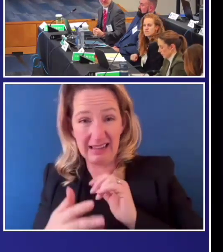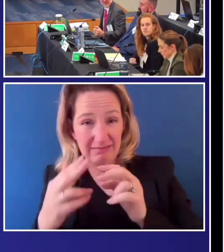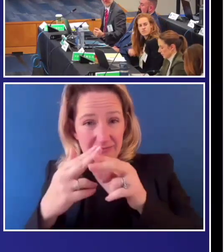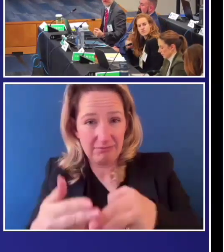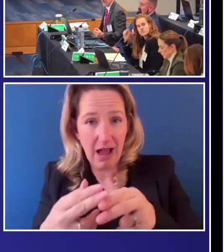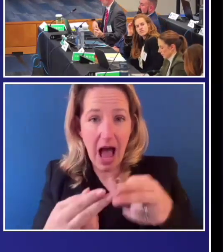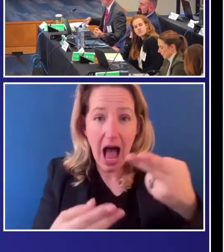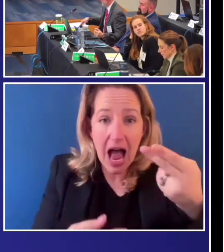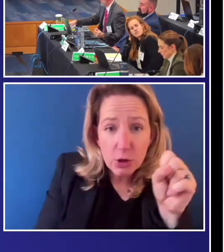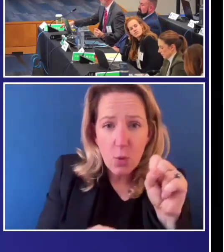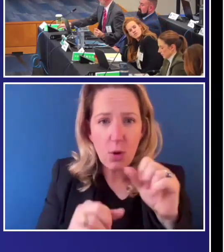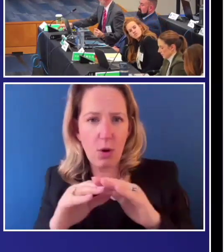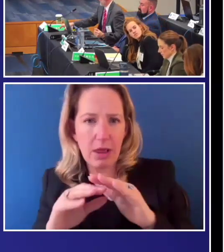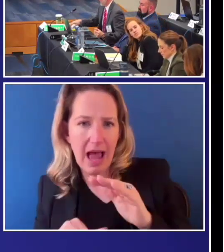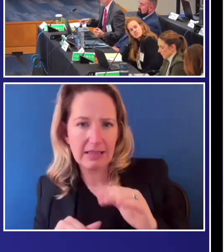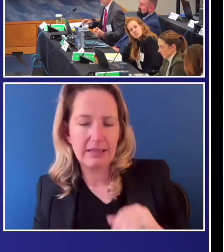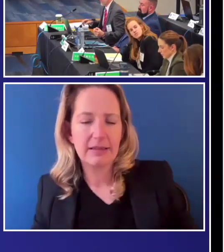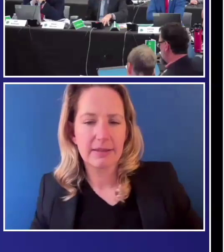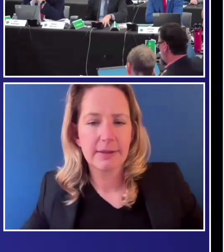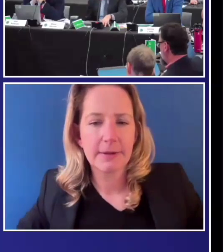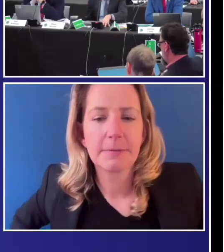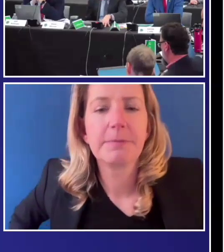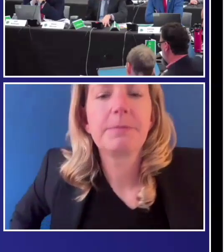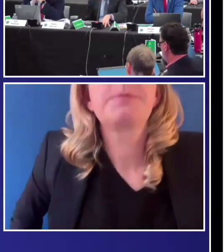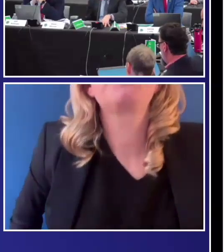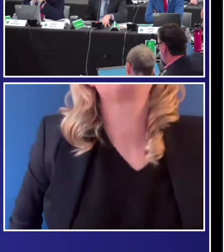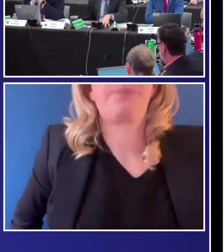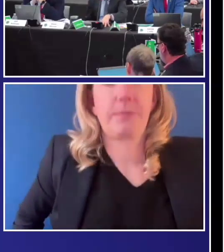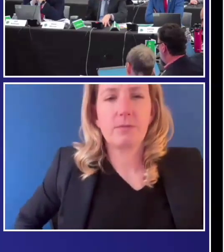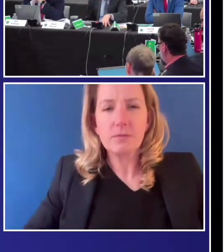So I want to be a little careful here to make sure I understand the point.